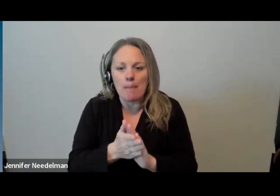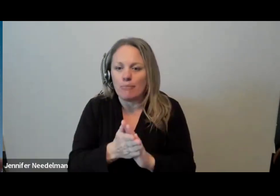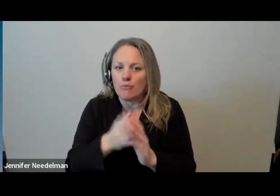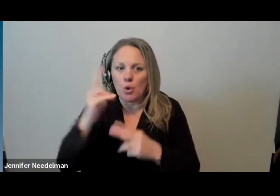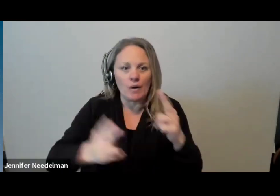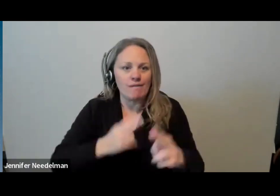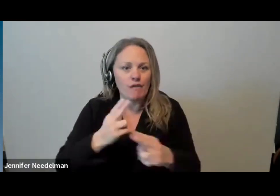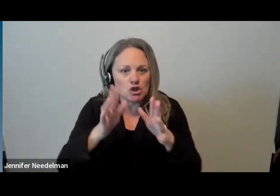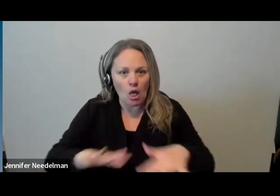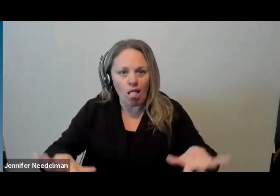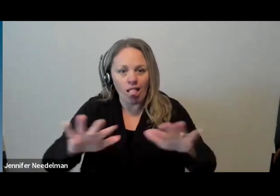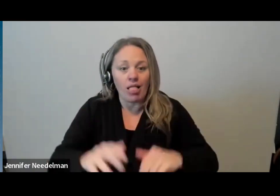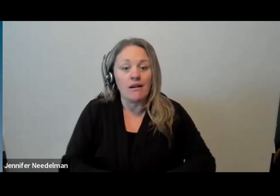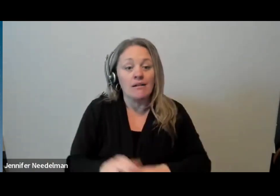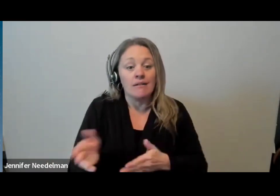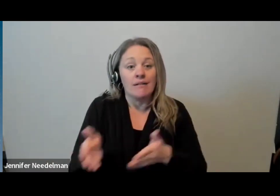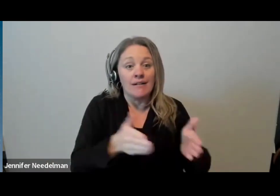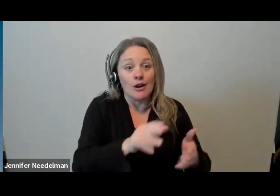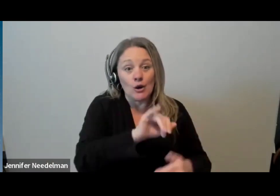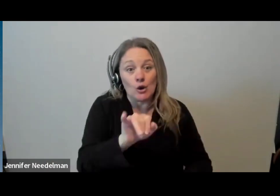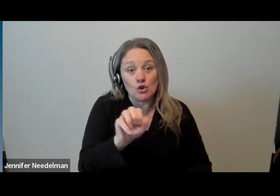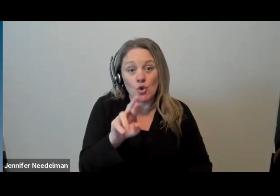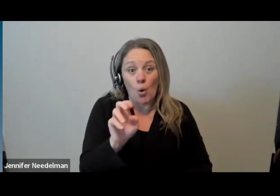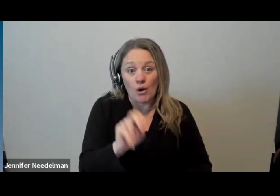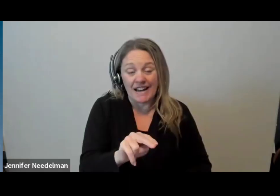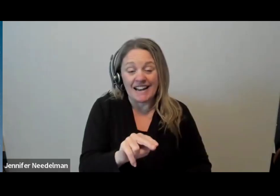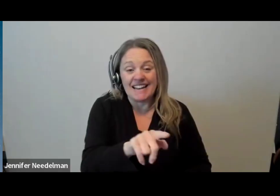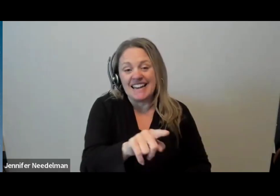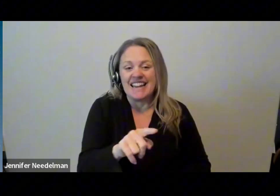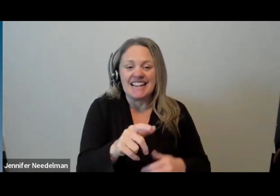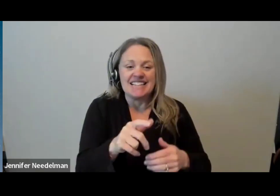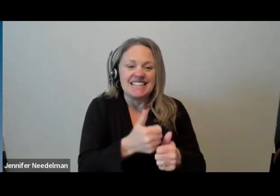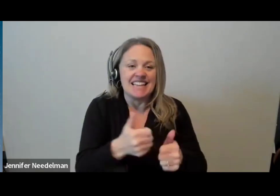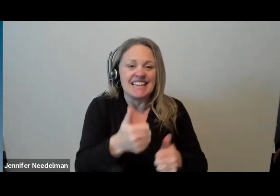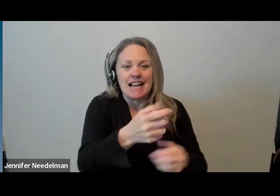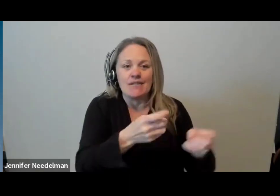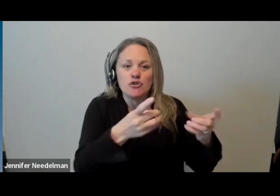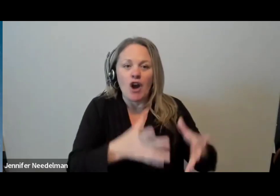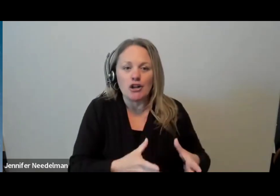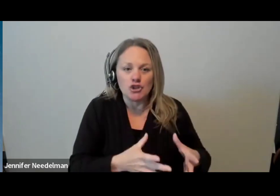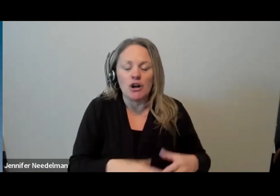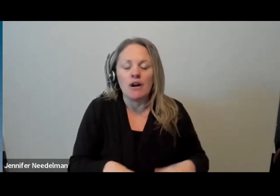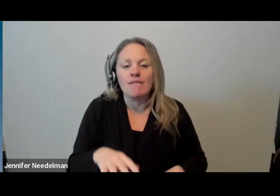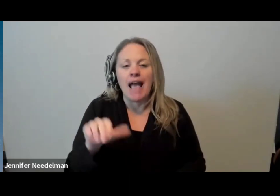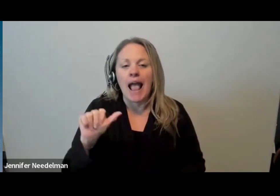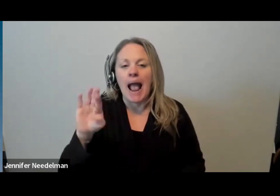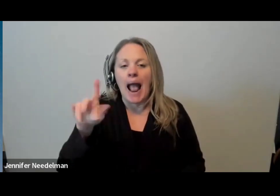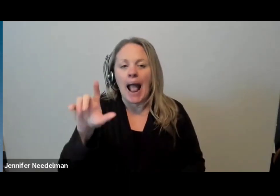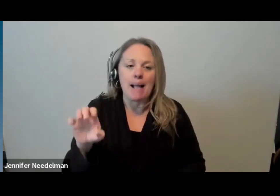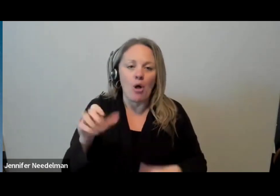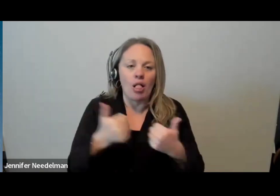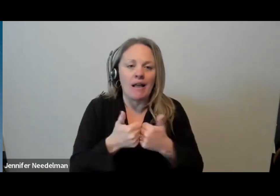Jordan, on the other hand, is the executive director of the AbleGamers Foundation, where he leads efforts